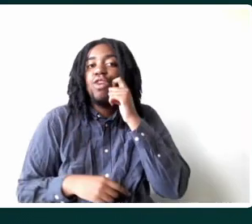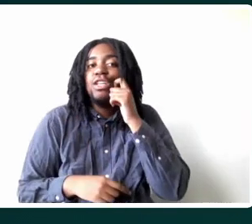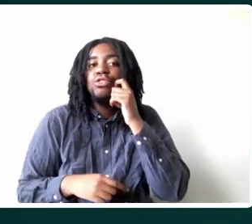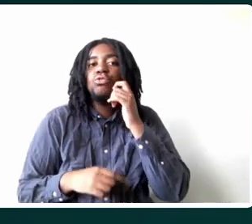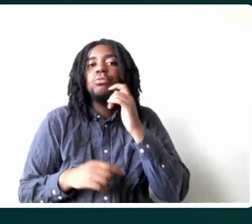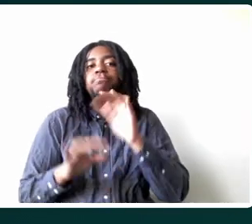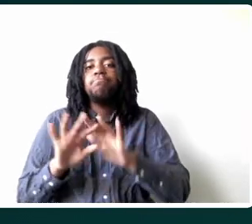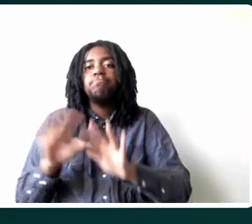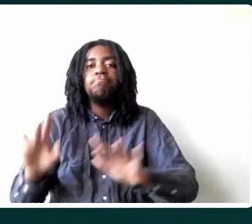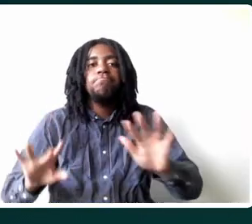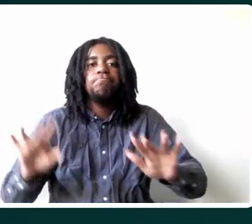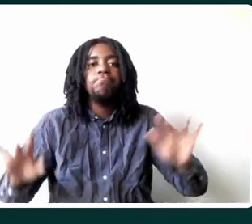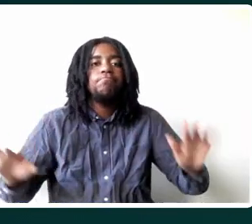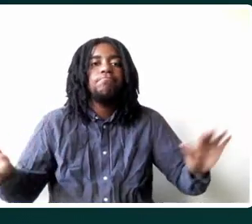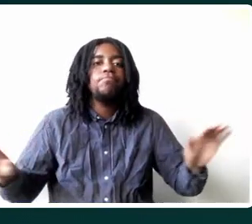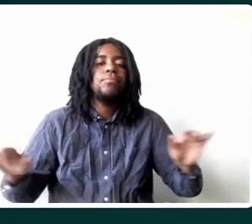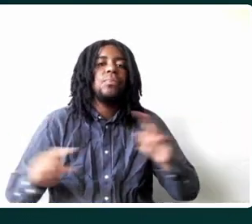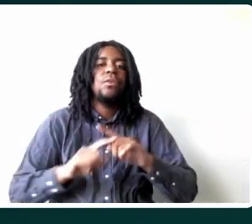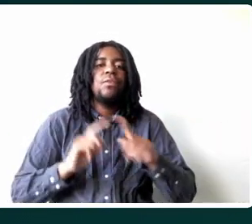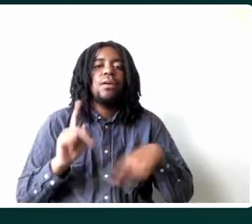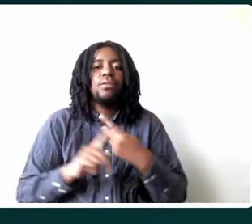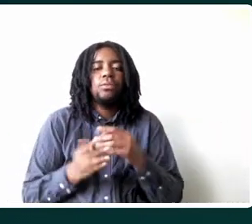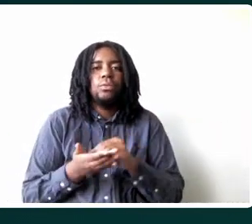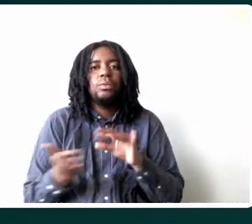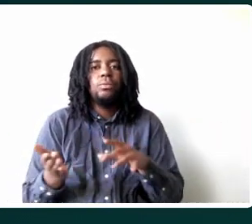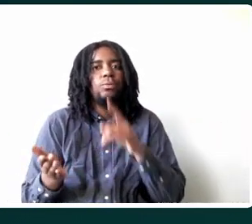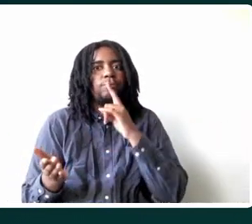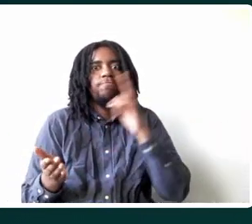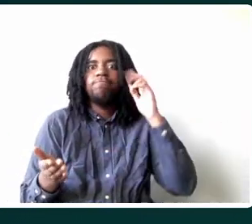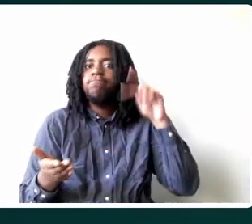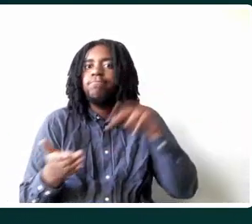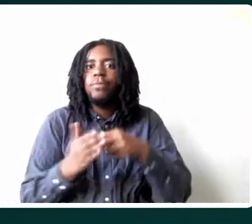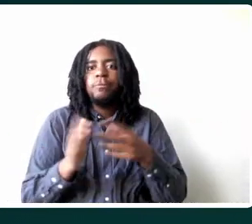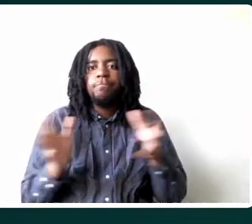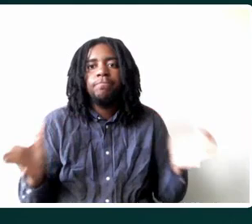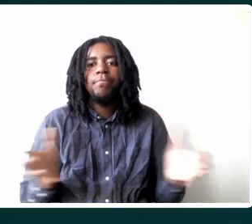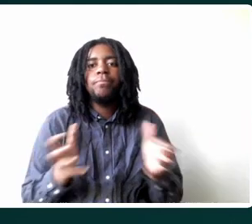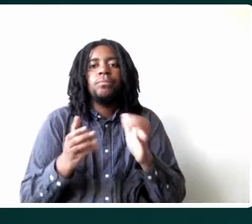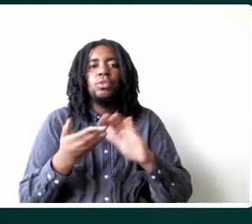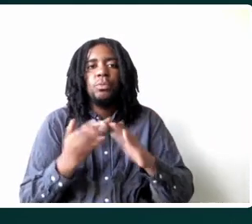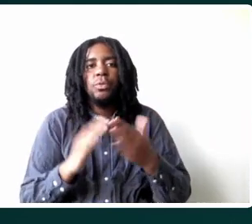students. We consciously cultivated a community that can have lots of generative diversity.